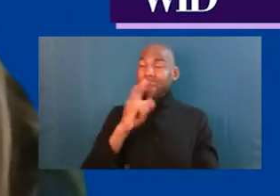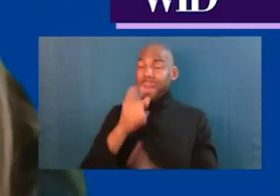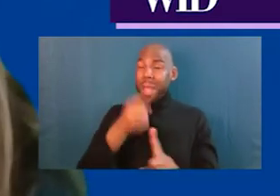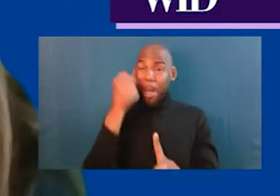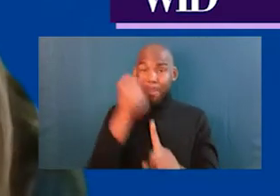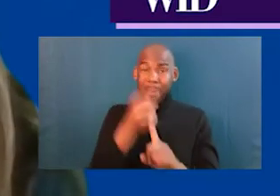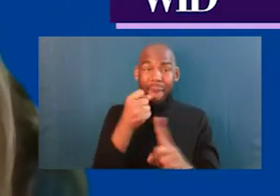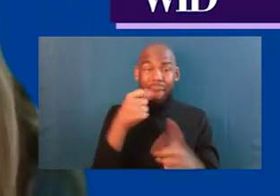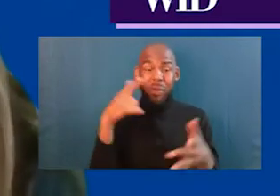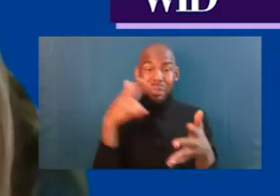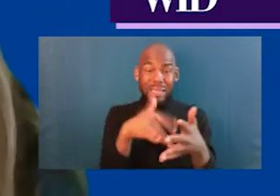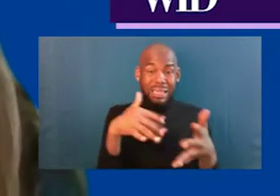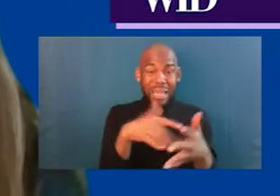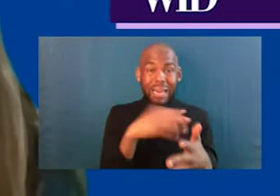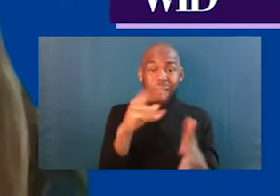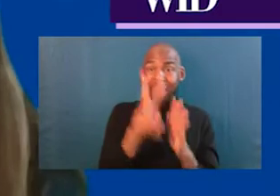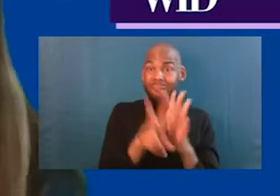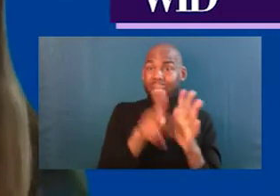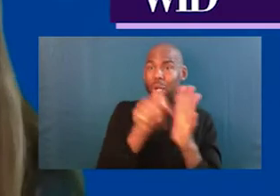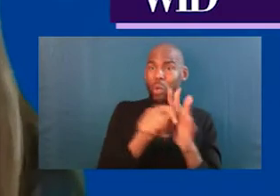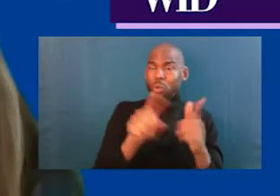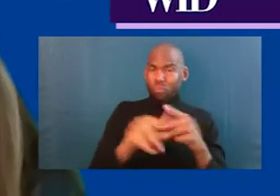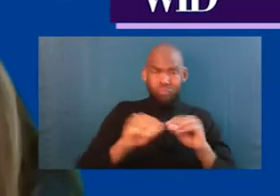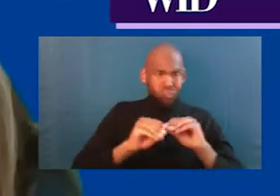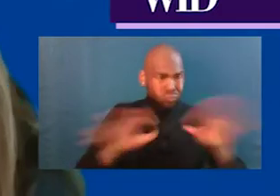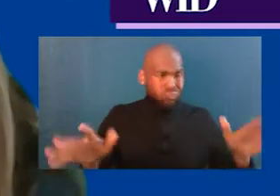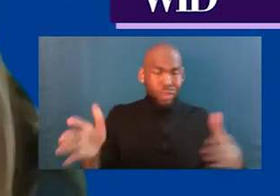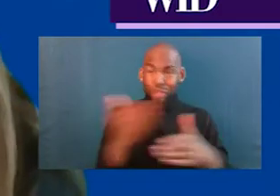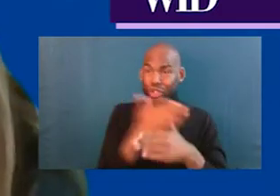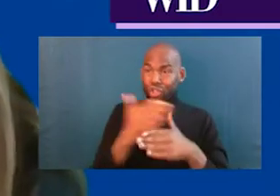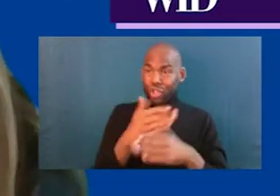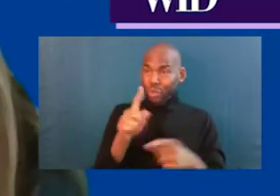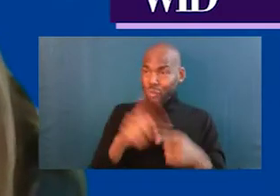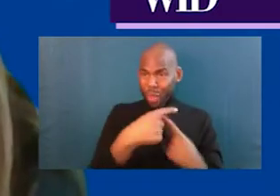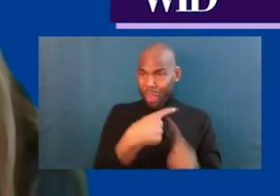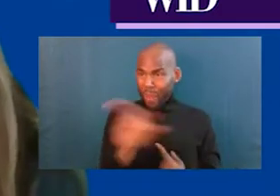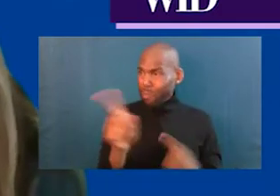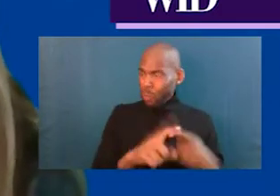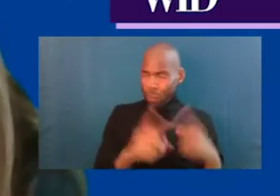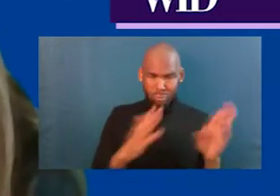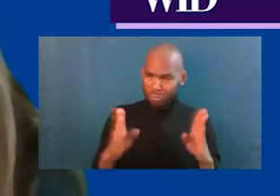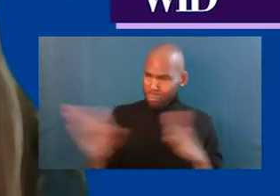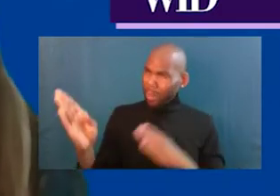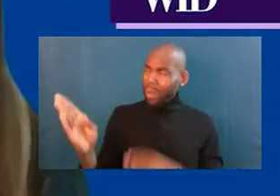studies and video to share to get everybody lined up. Even developers who thought that